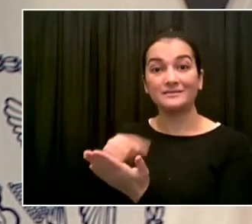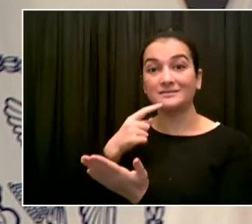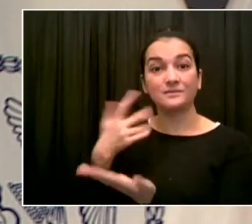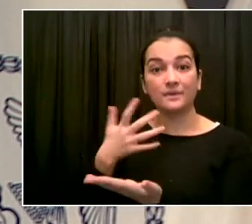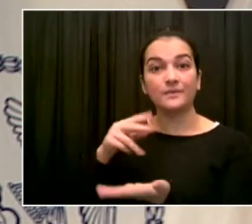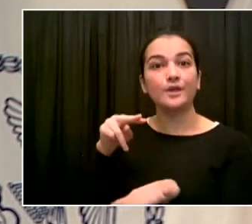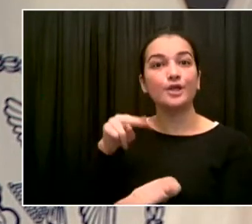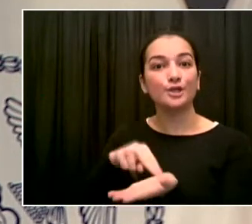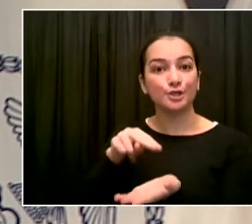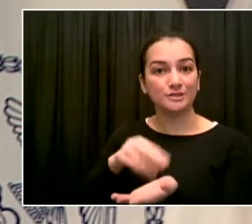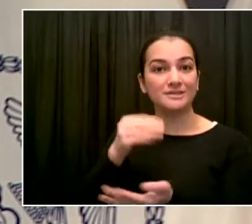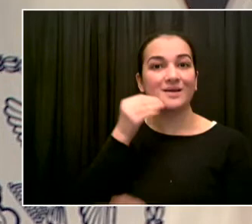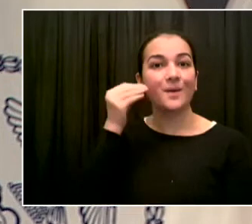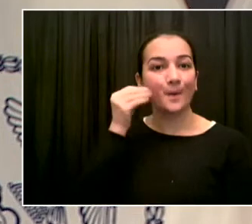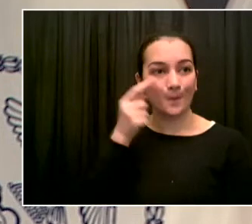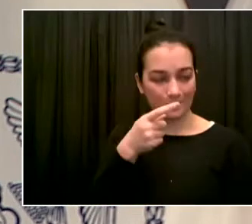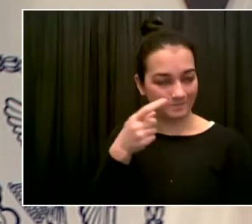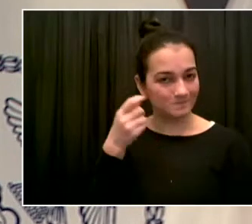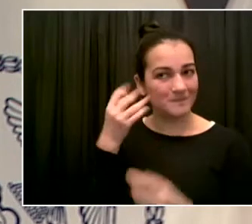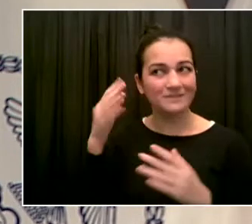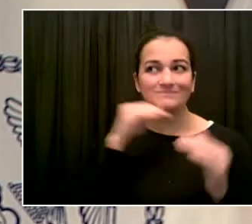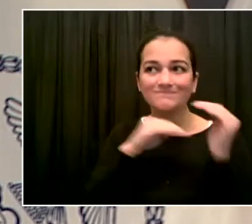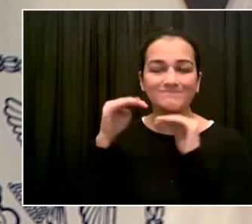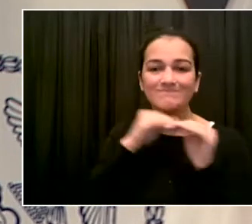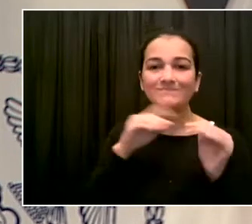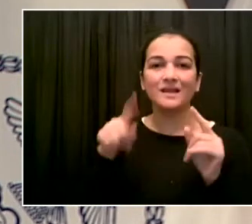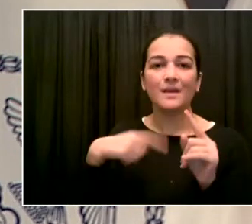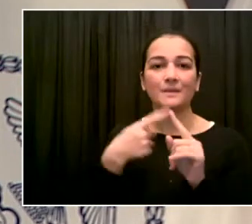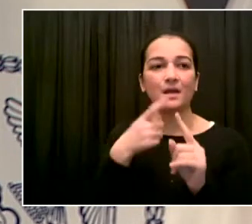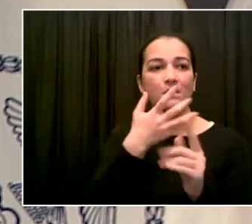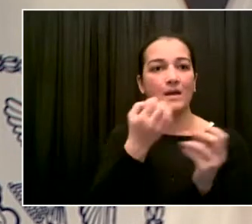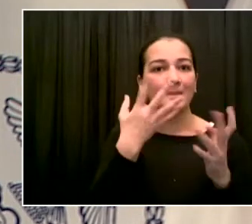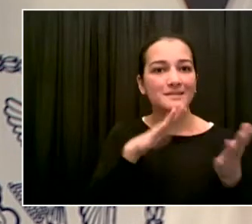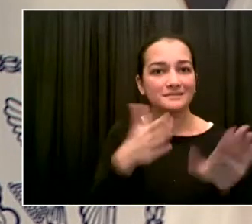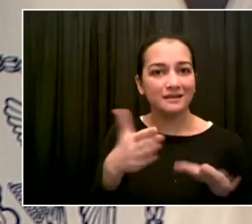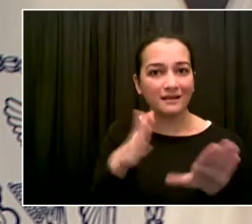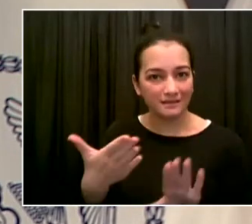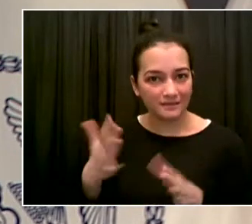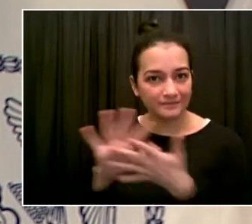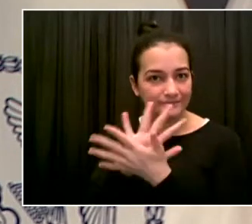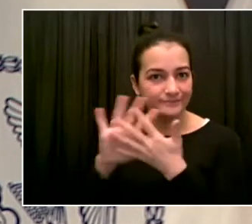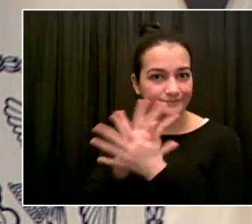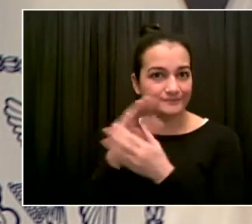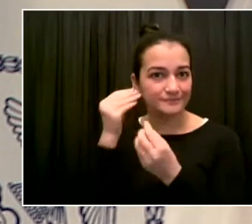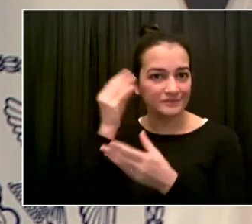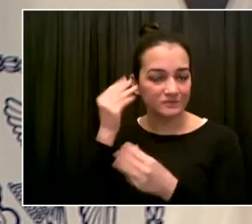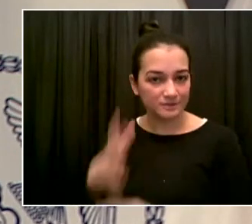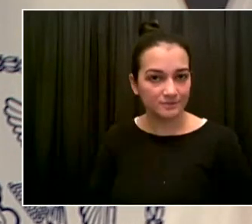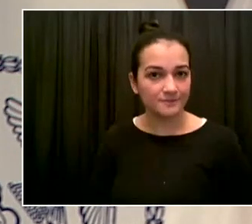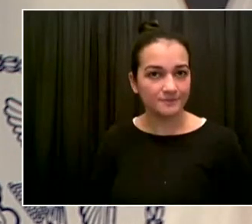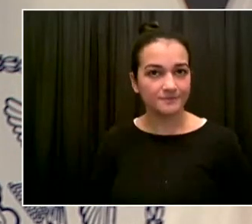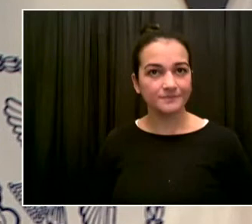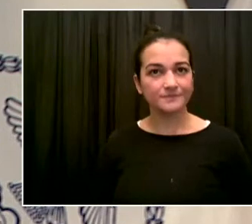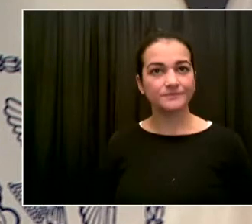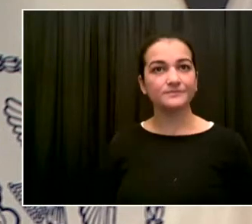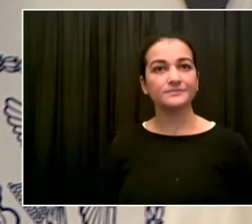WE ALL FEARED IS THERE WAS A COVER-UP IN TERMS OF NURSING HOMS EIN THE HORRIBLE TRAGIC SITUATION MADE WORSE BY A COVER-